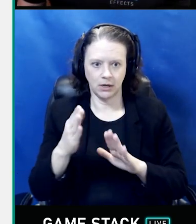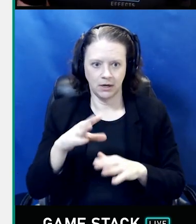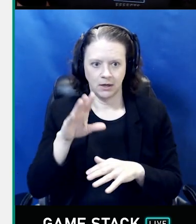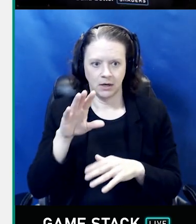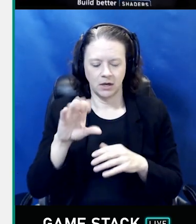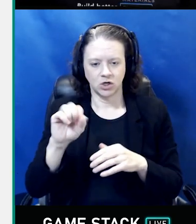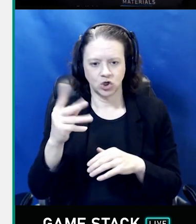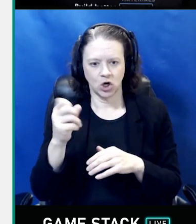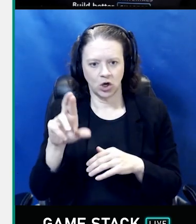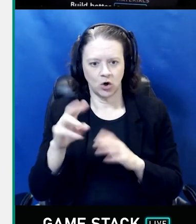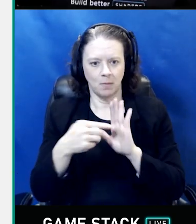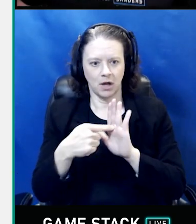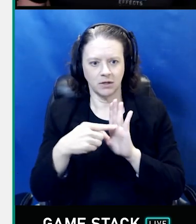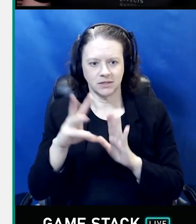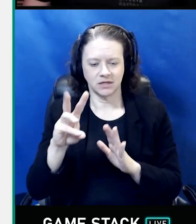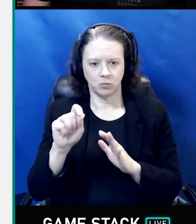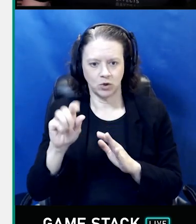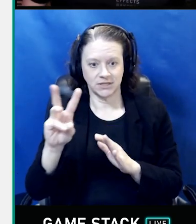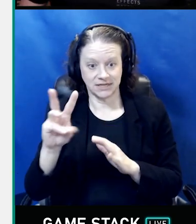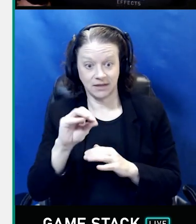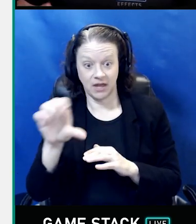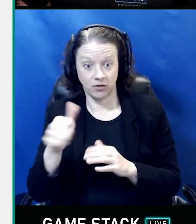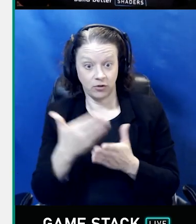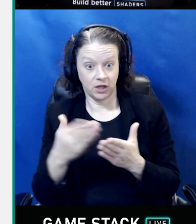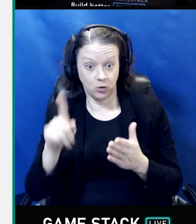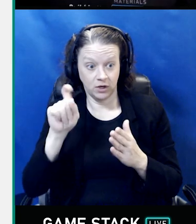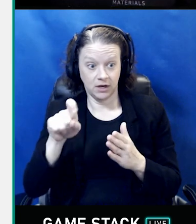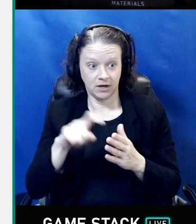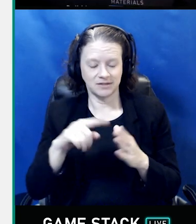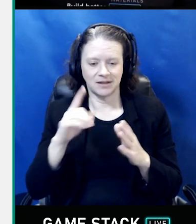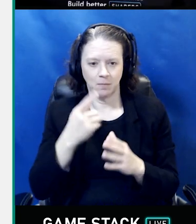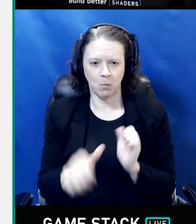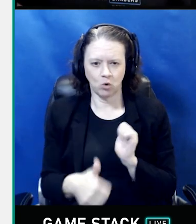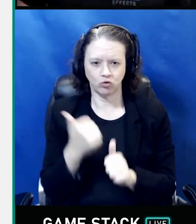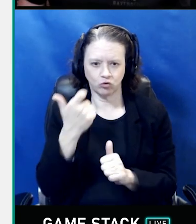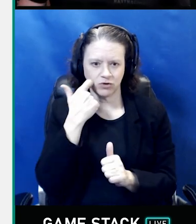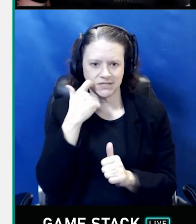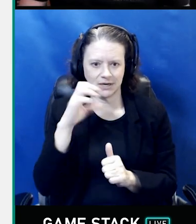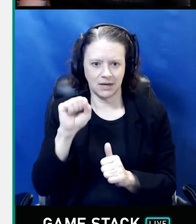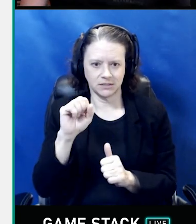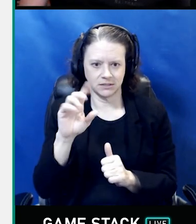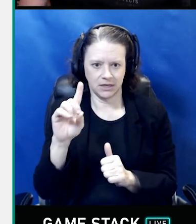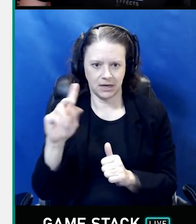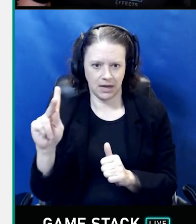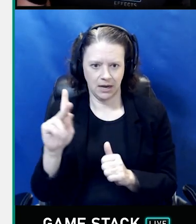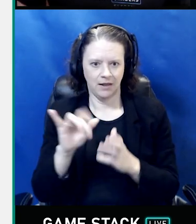need for Shader Model 6.6 is the latest SDK, and this is detailed in Jacques's presentation in here in Game